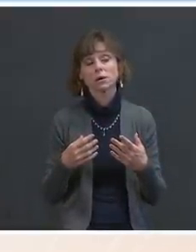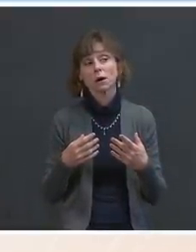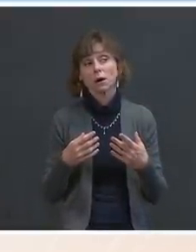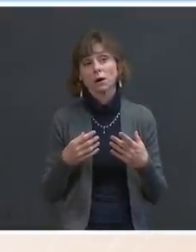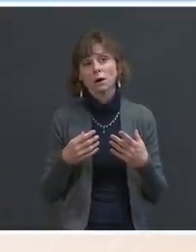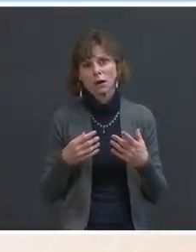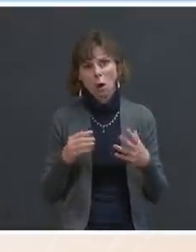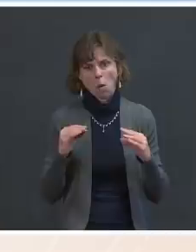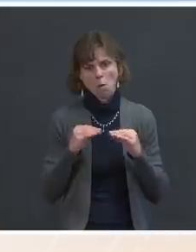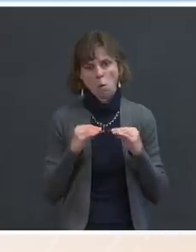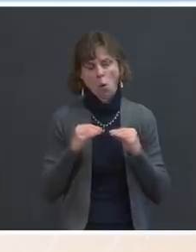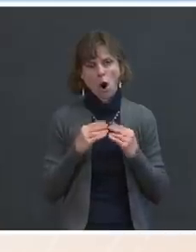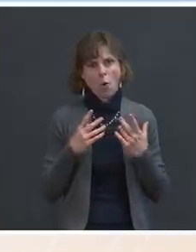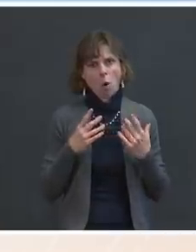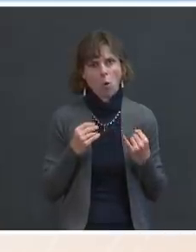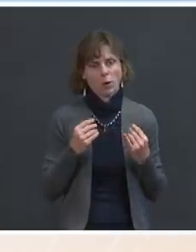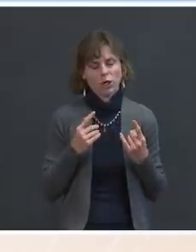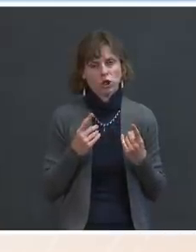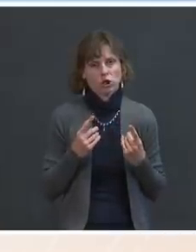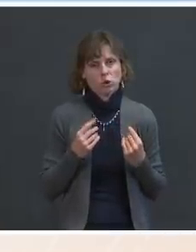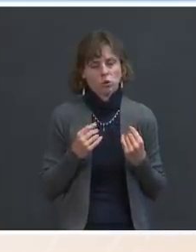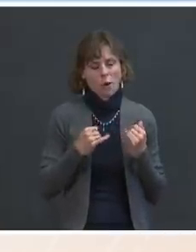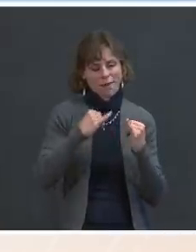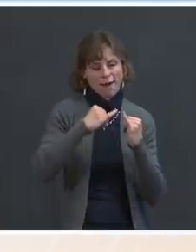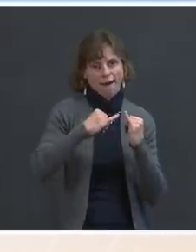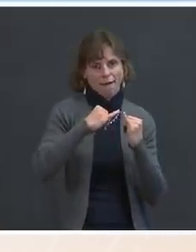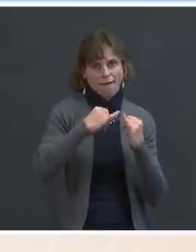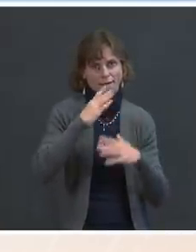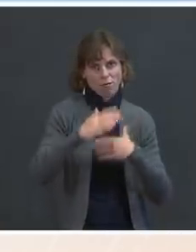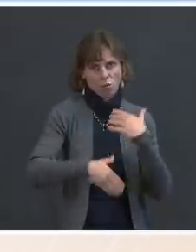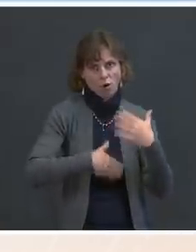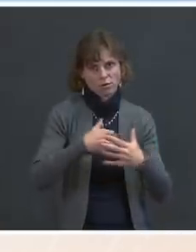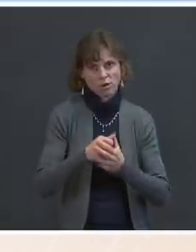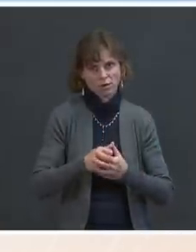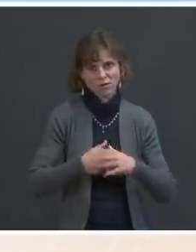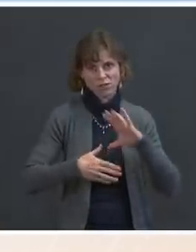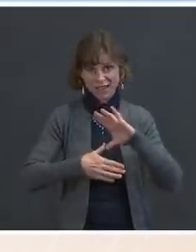at the end of this process in Central America and Mexico.